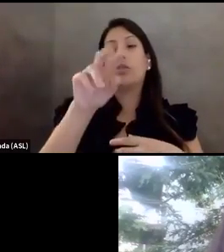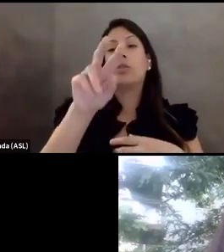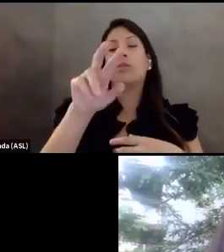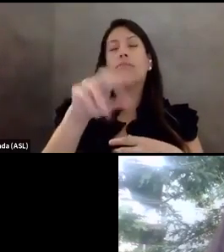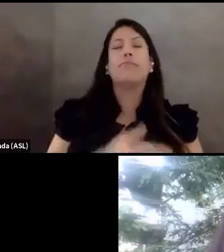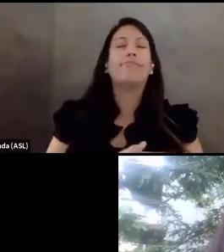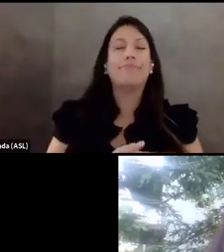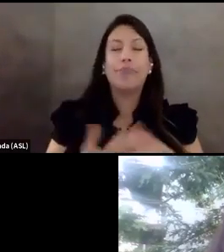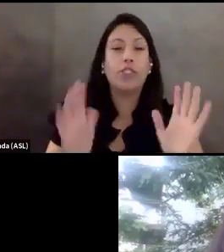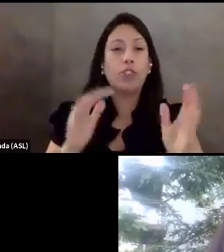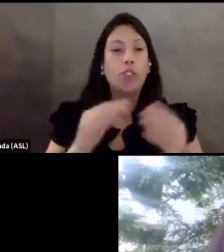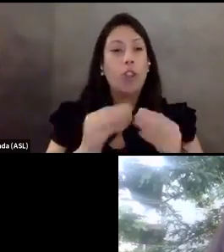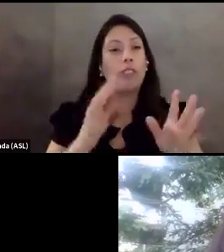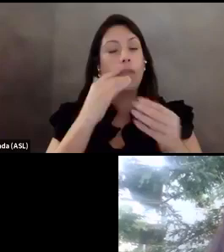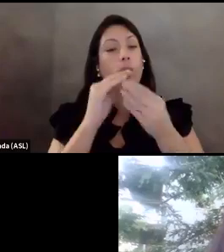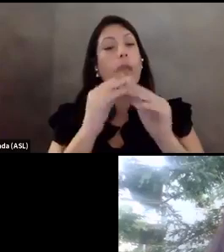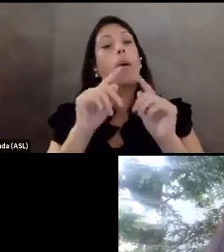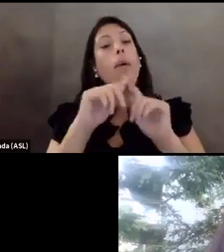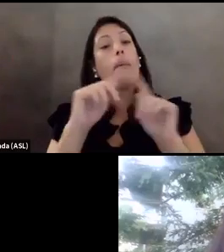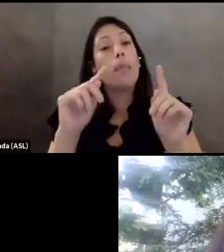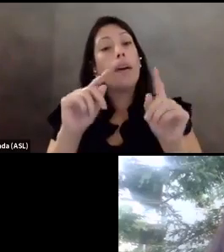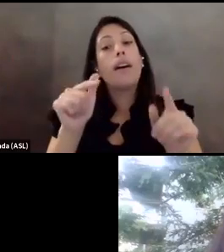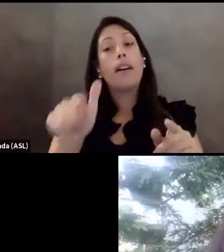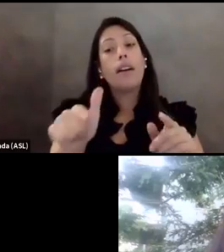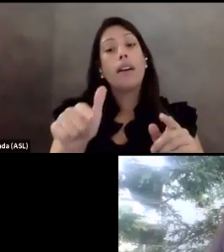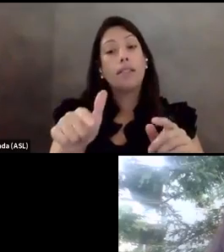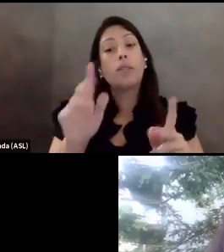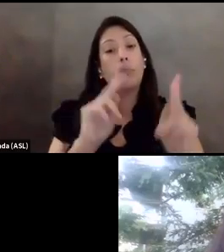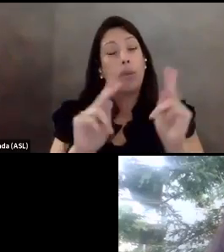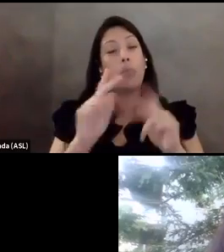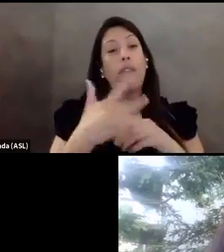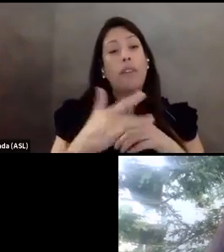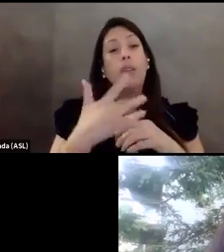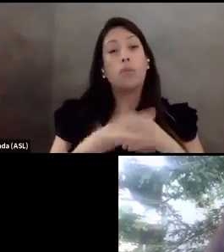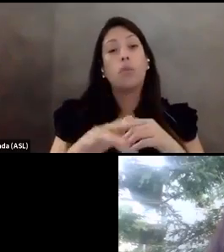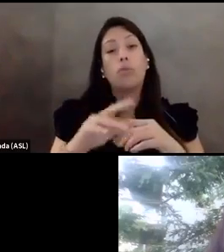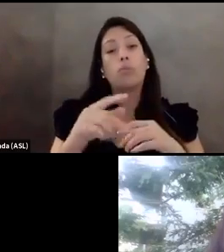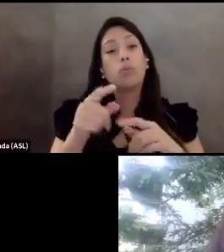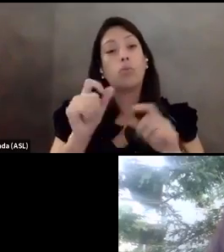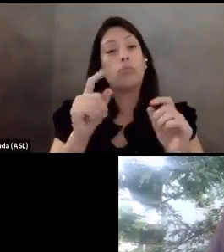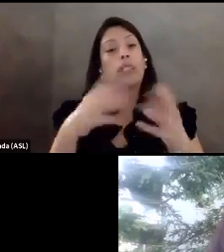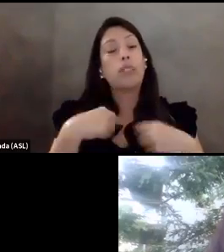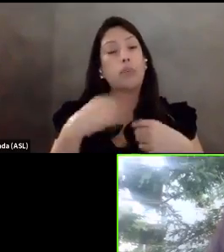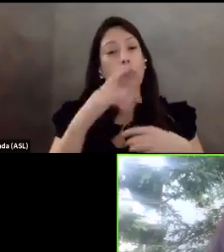And there are people standing by to take your call. Let's go with that.